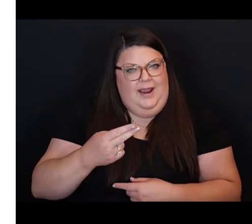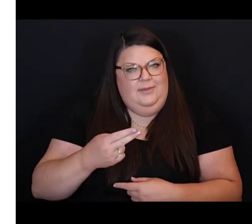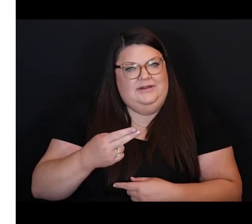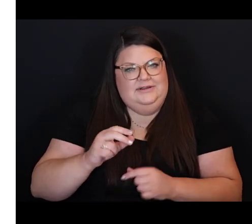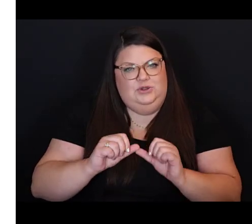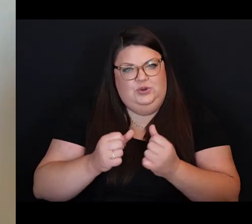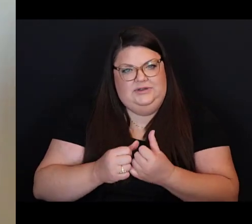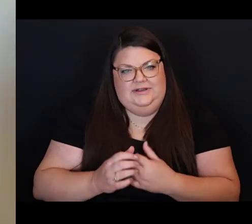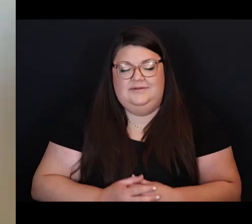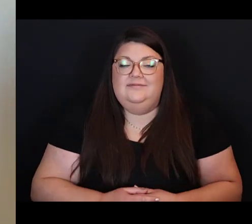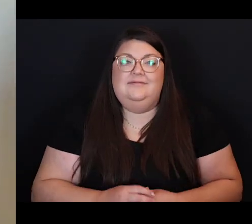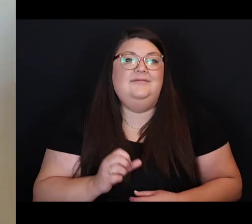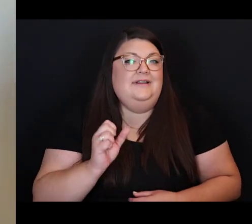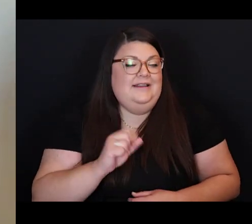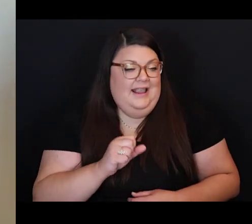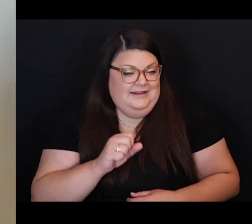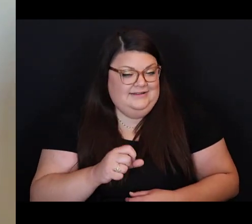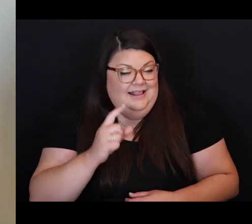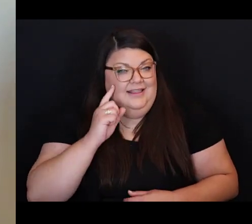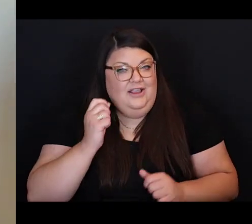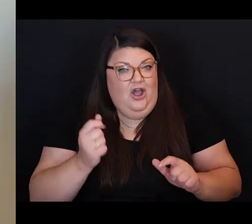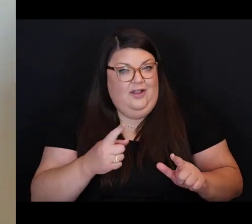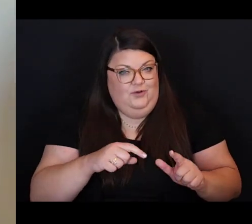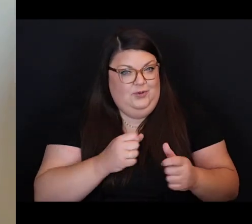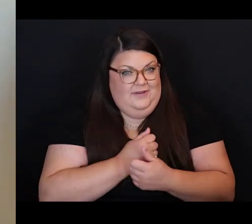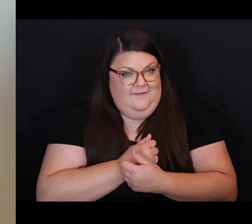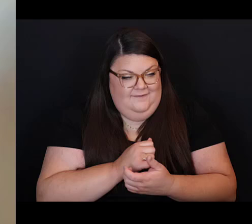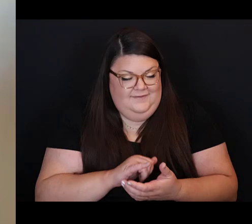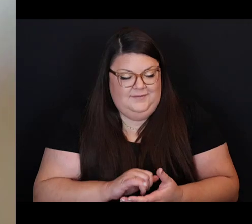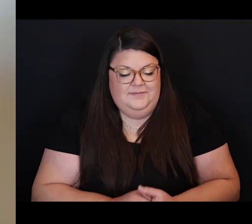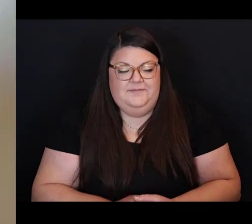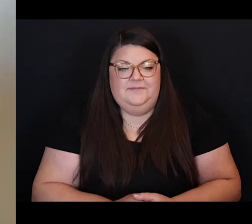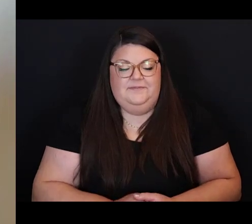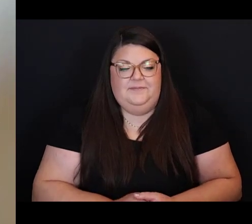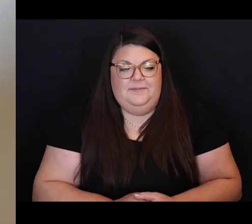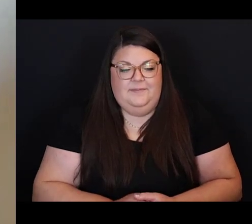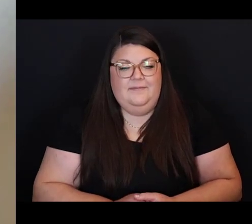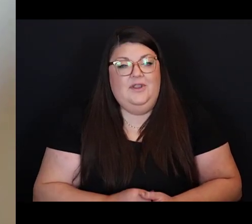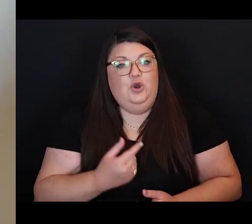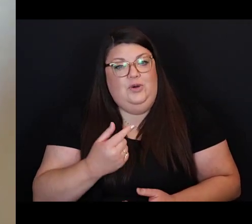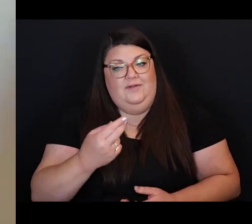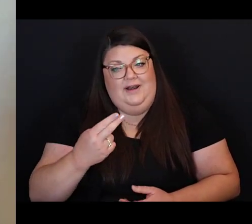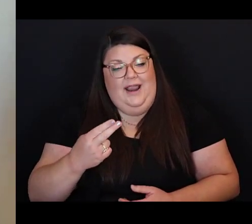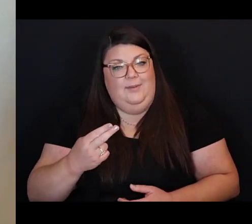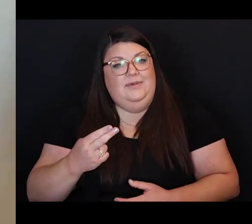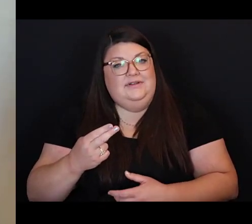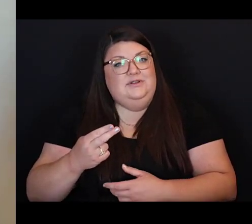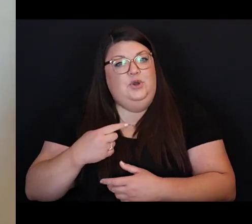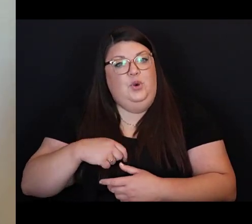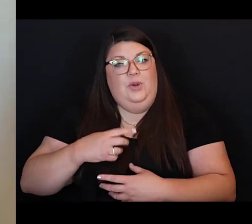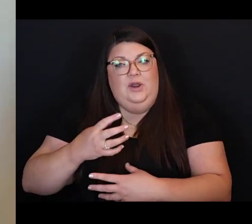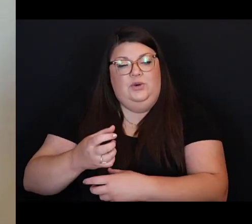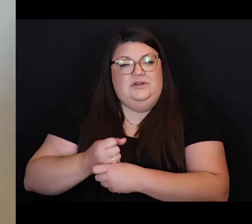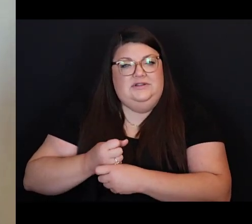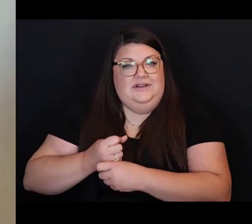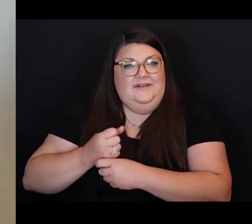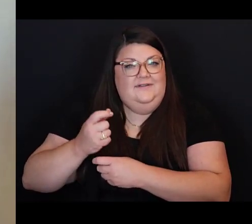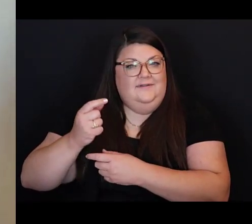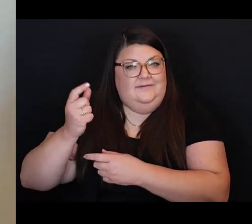[Ciara] Yes, I think you will all love this. So, Griffin-Hammis Associates received a grant to fund